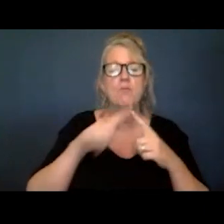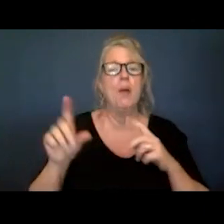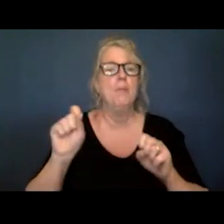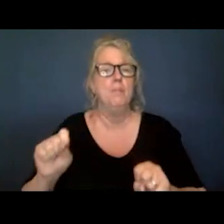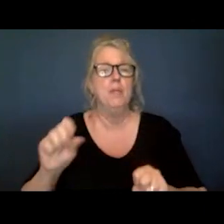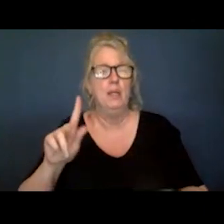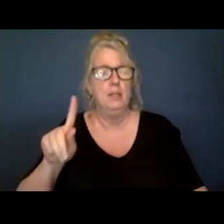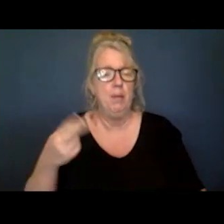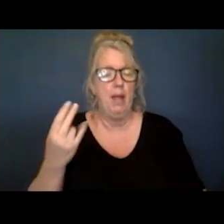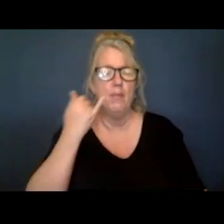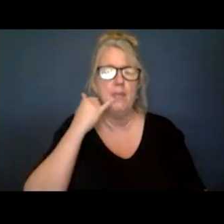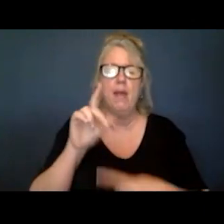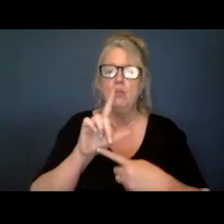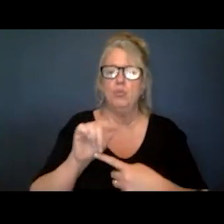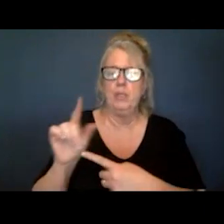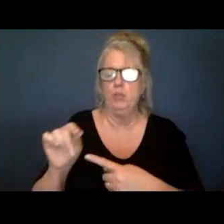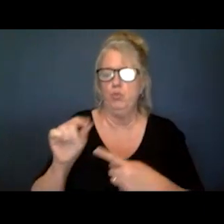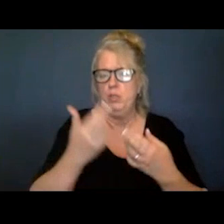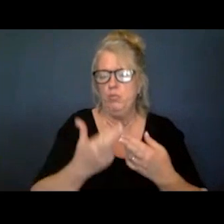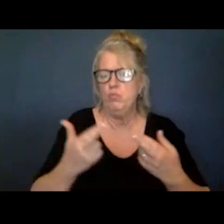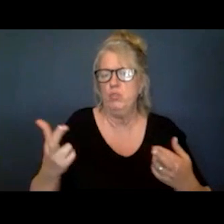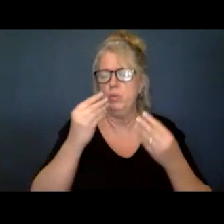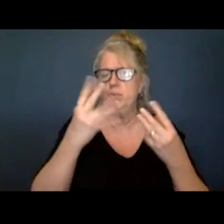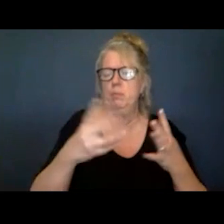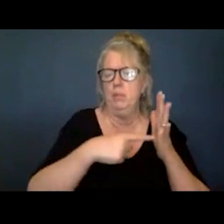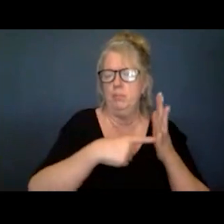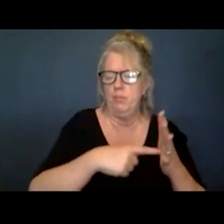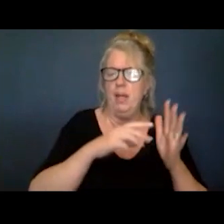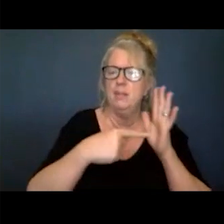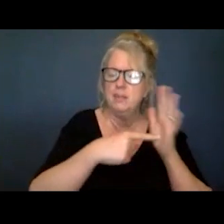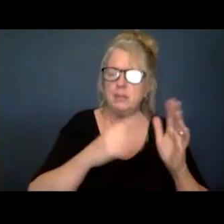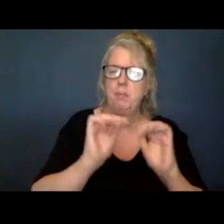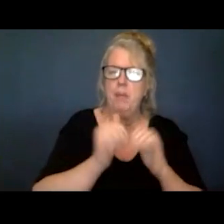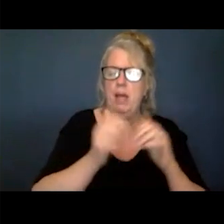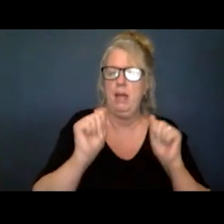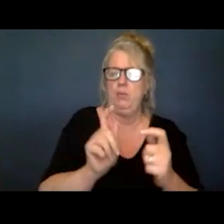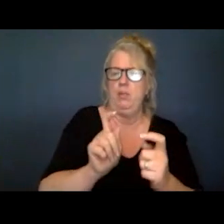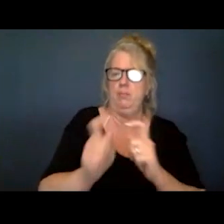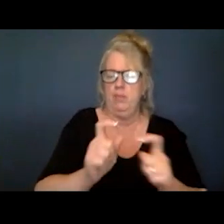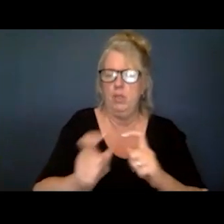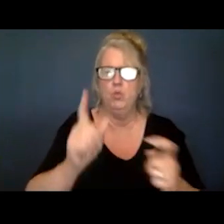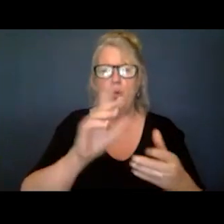This 2020 resource provides examples on how you can tailor your message and value proposition